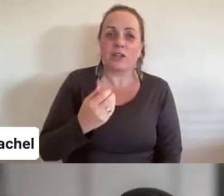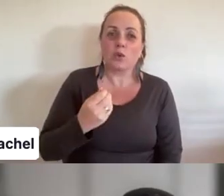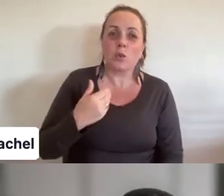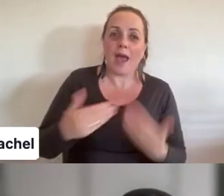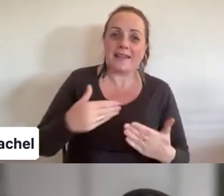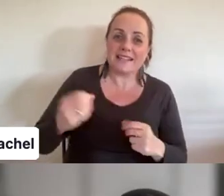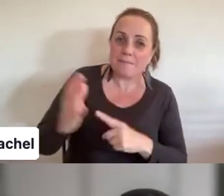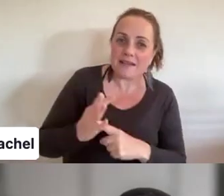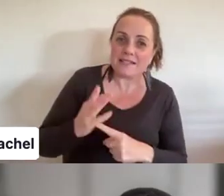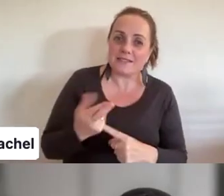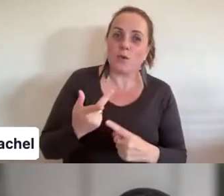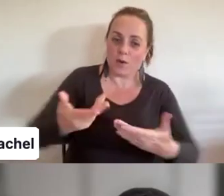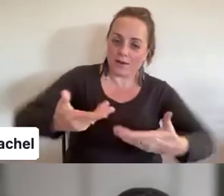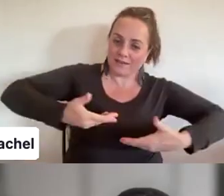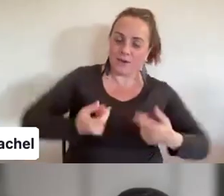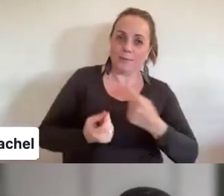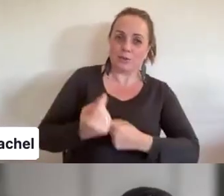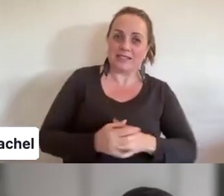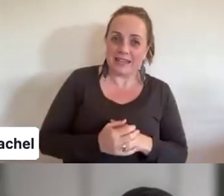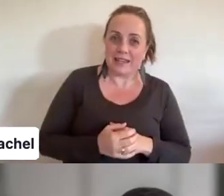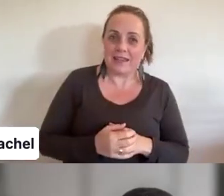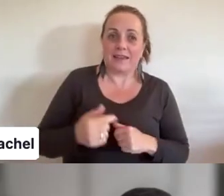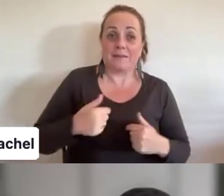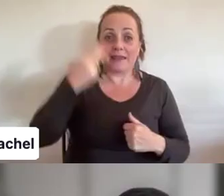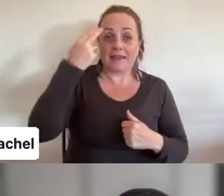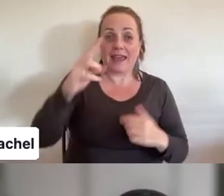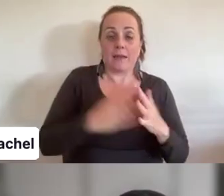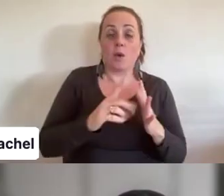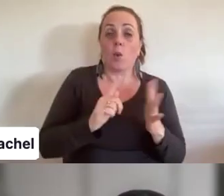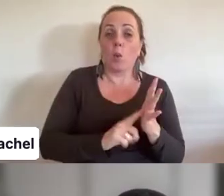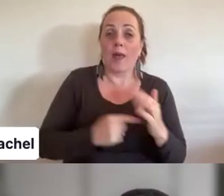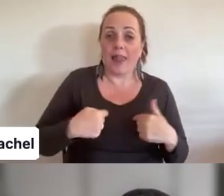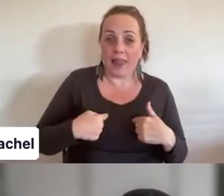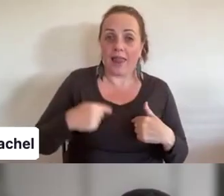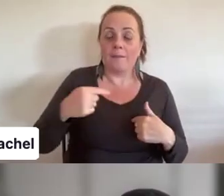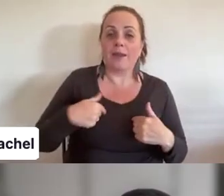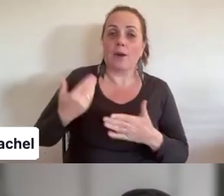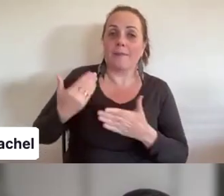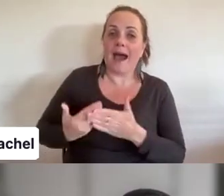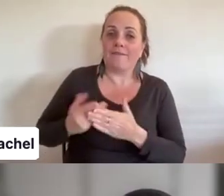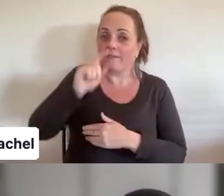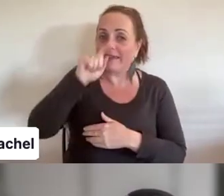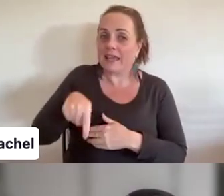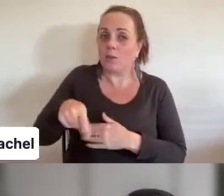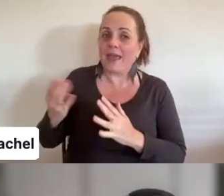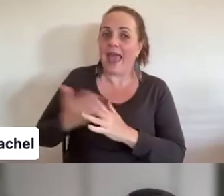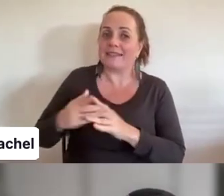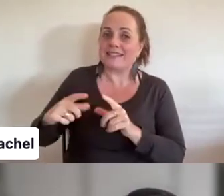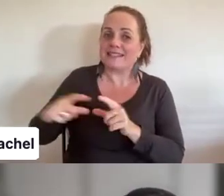creating this space. I'm Will, it's Will speaking, I'm here on behalf of the Kiwi Access card. I'm